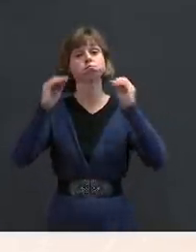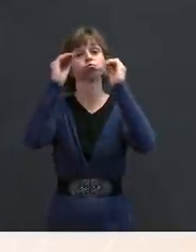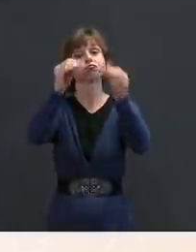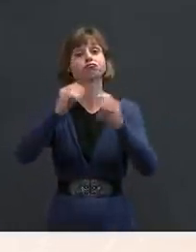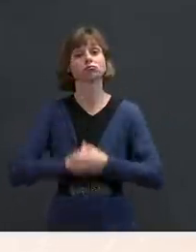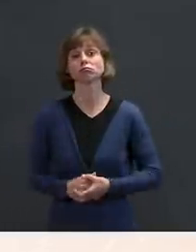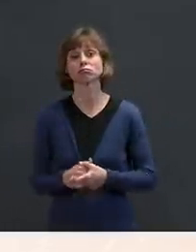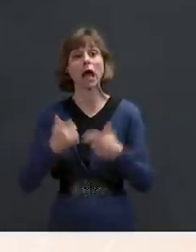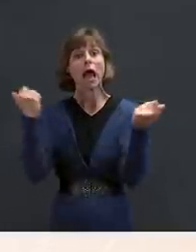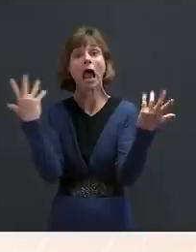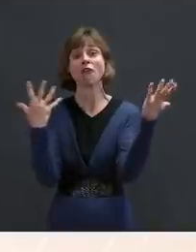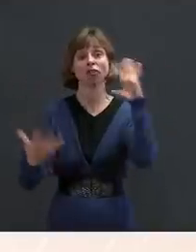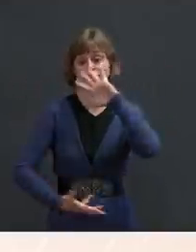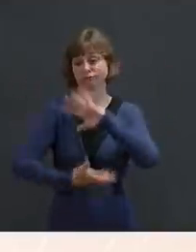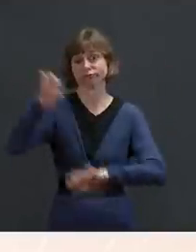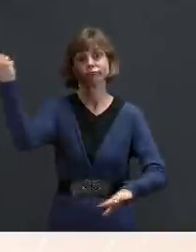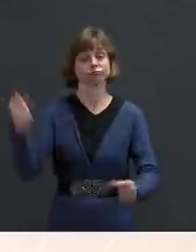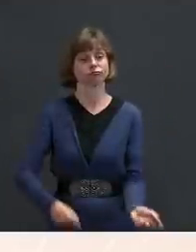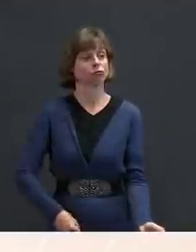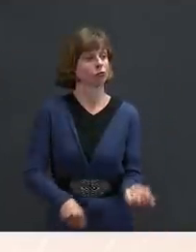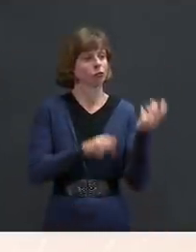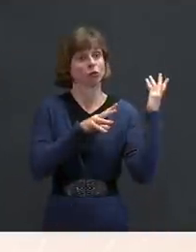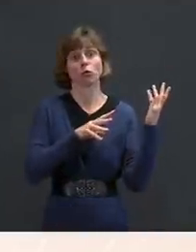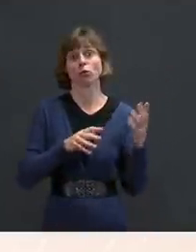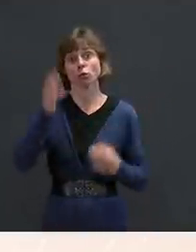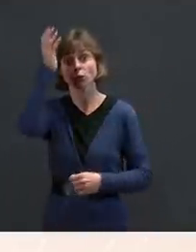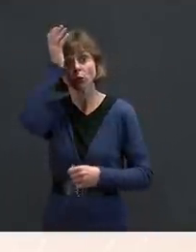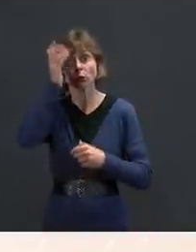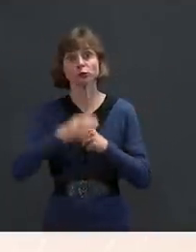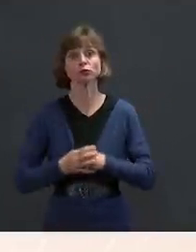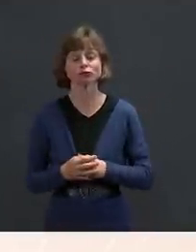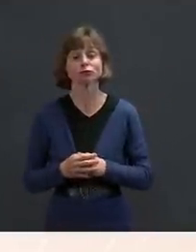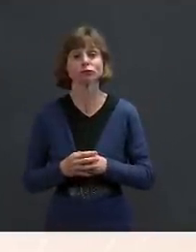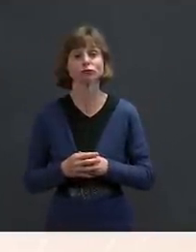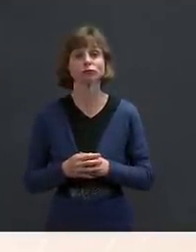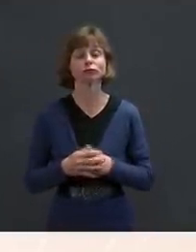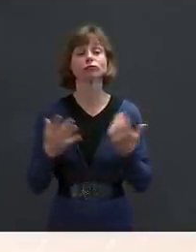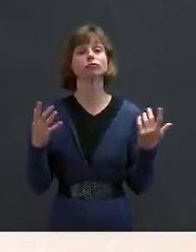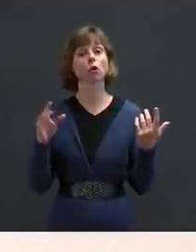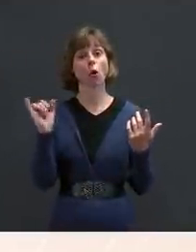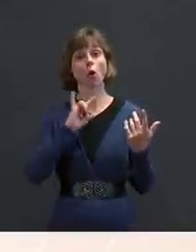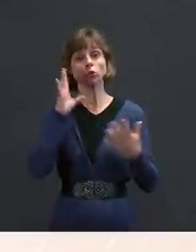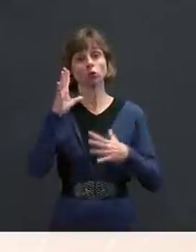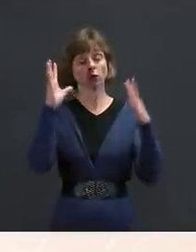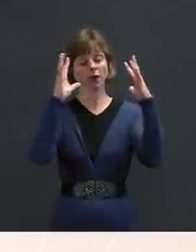In addition, they tore down the Central American Minors program